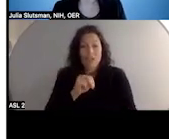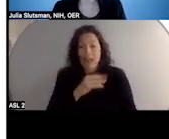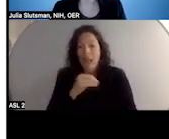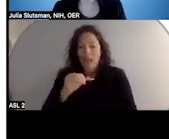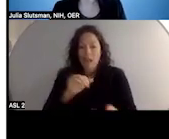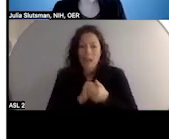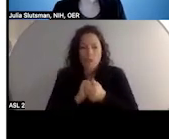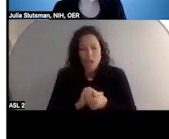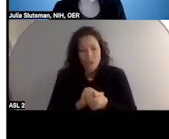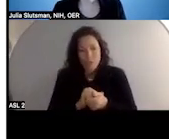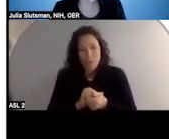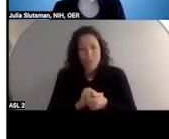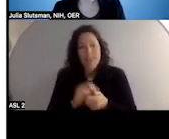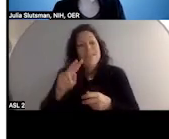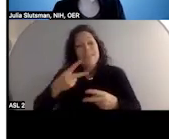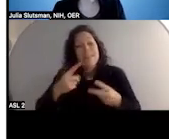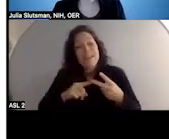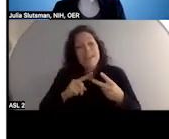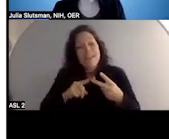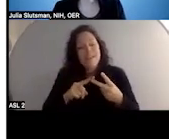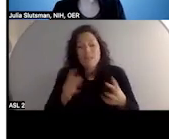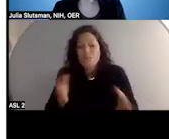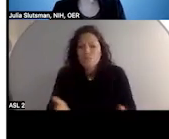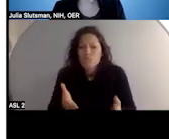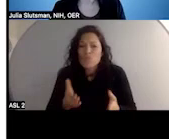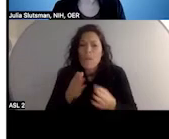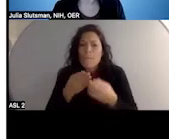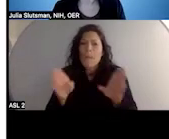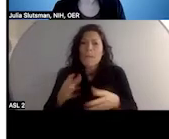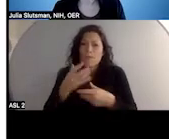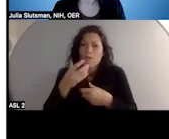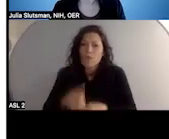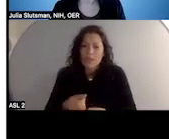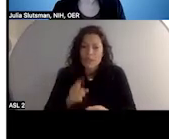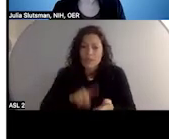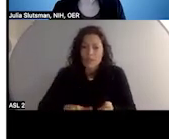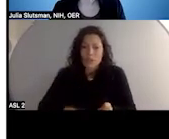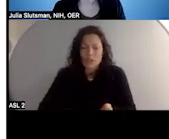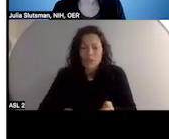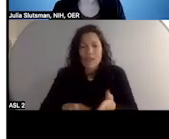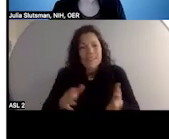sharing is to promote public trust in research, to foster transparency and accountability,